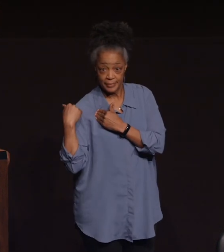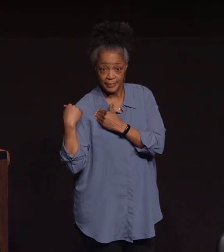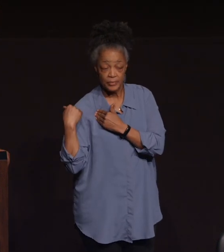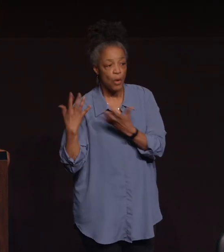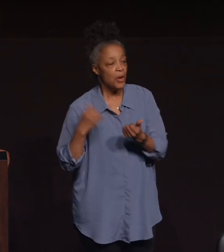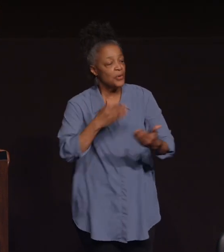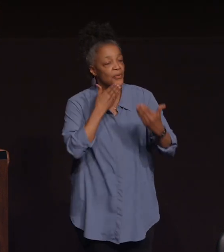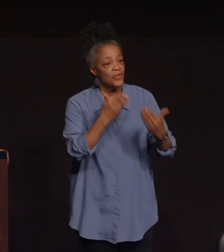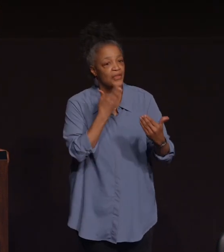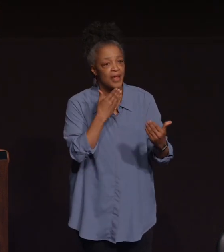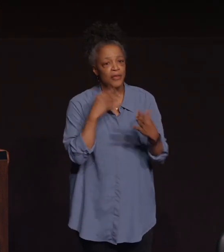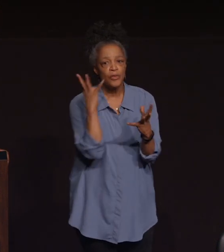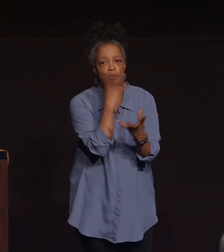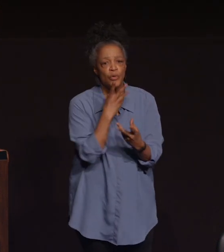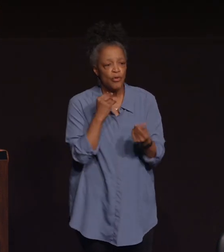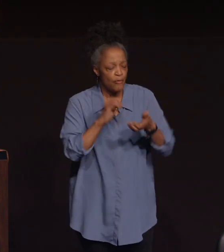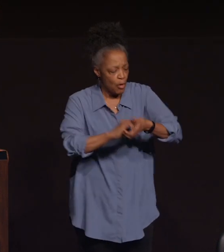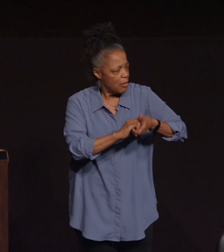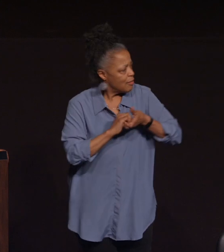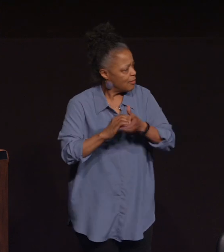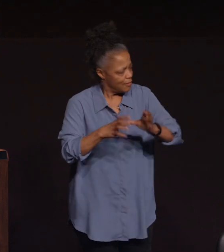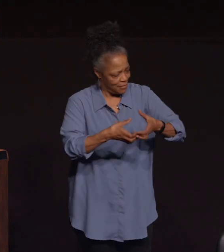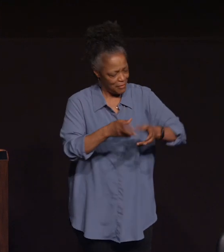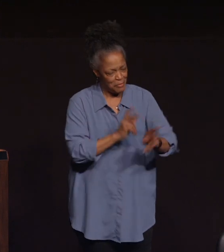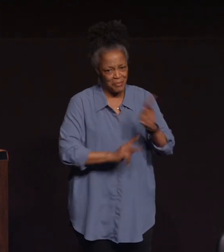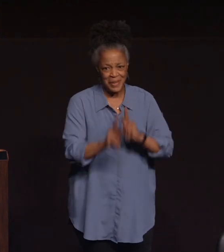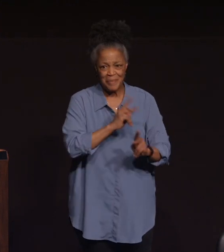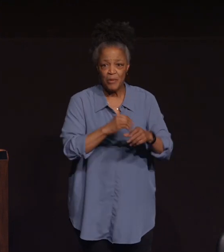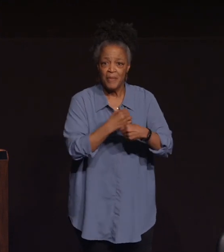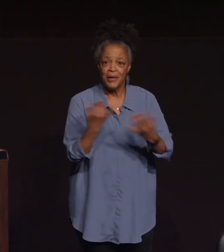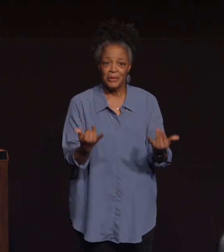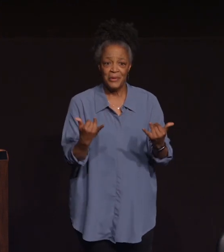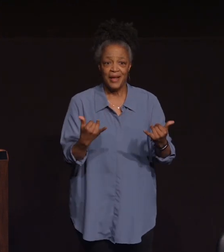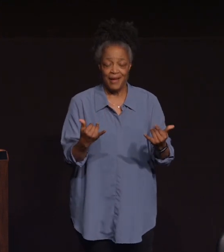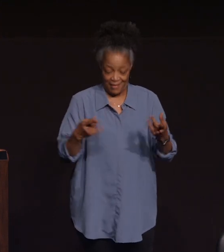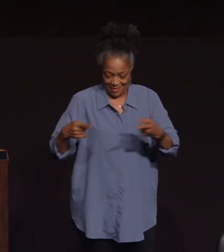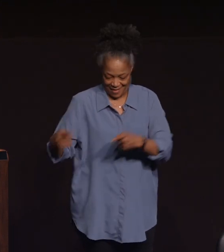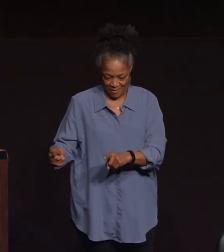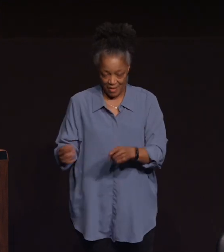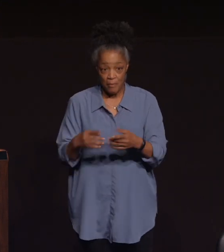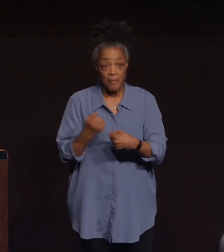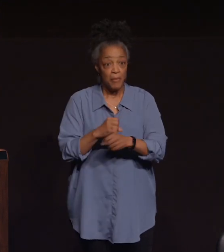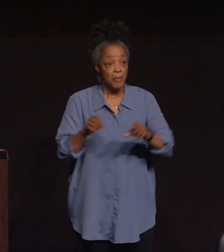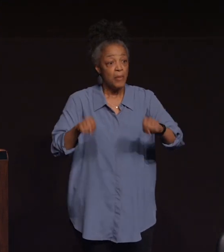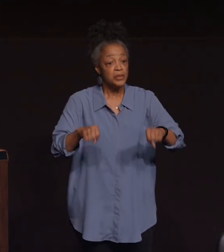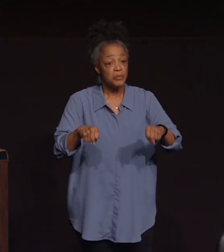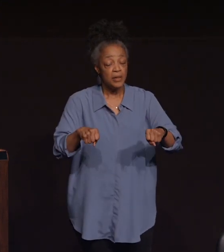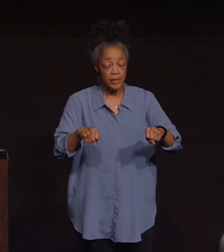thank the beautiful collective of people who've made today and this series possible.